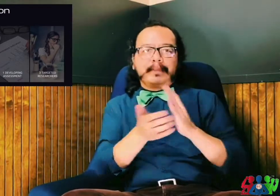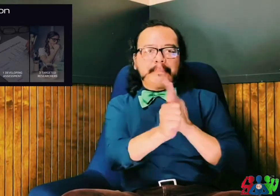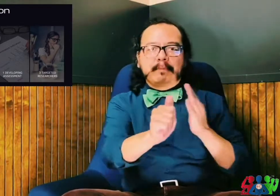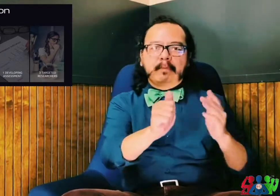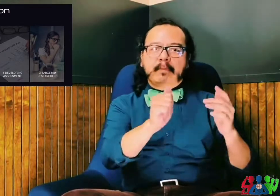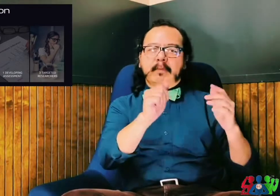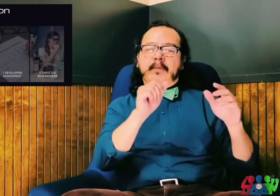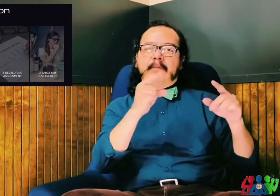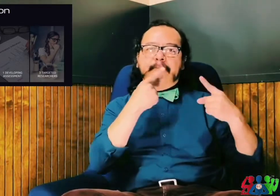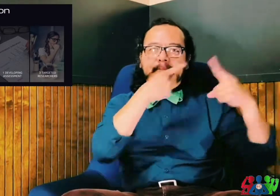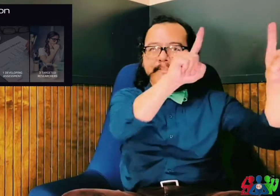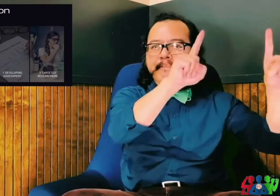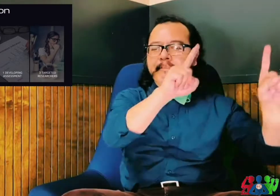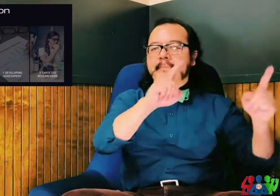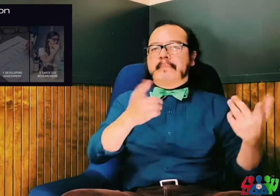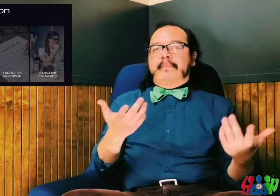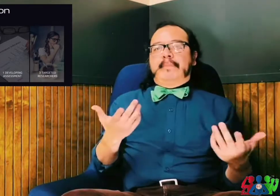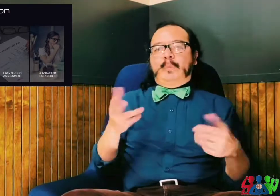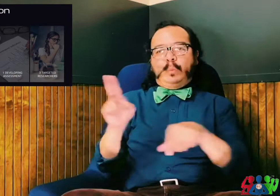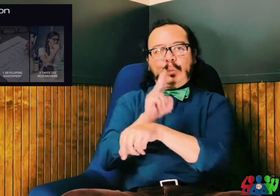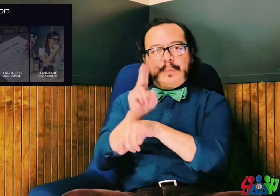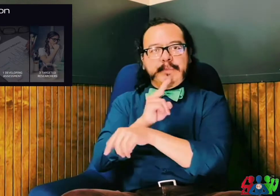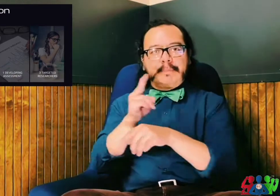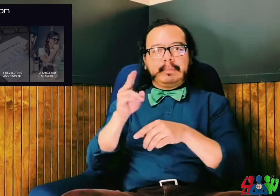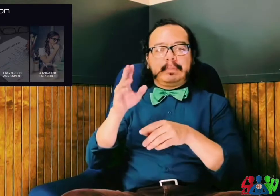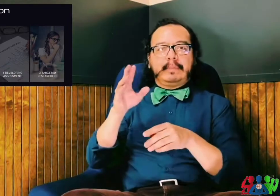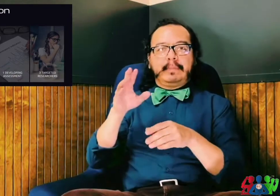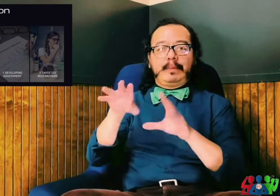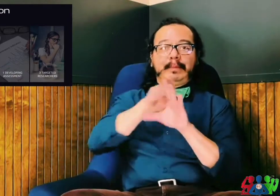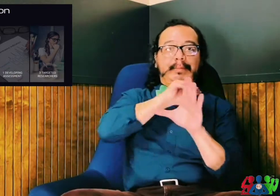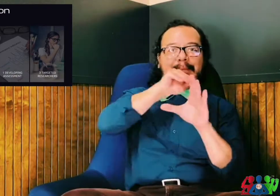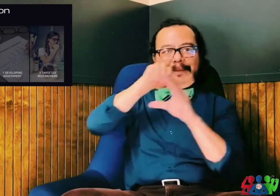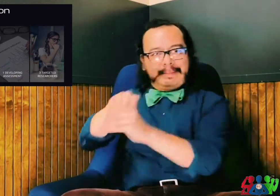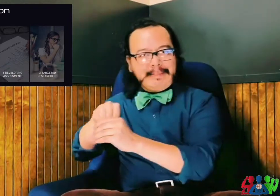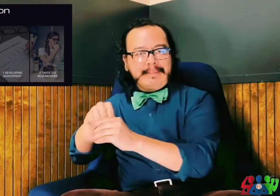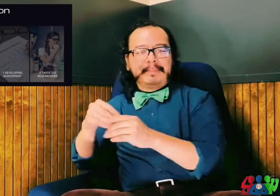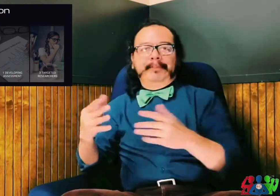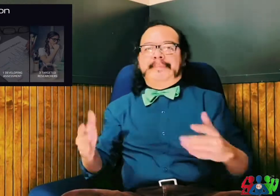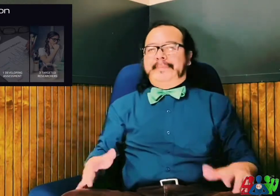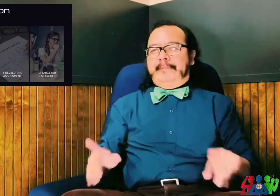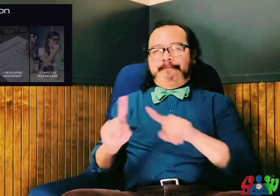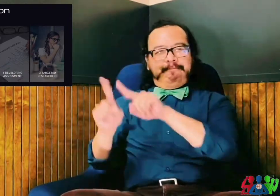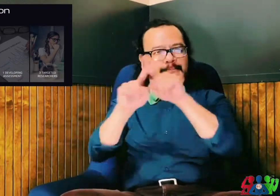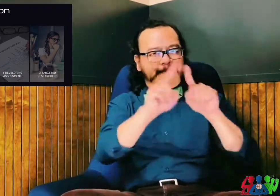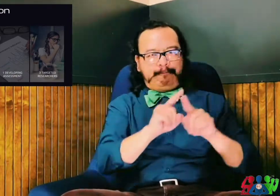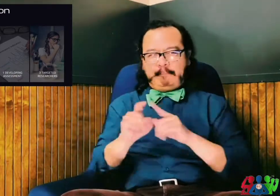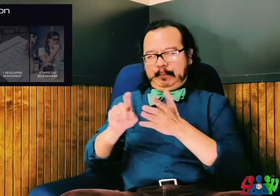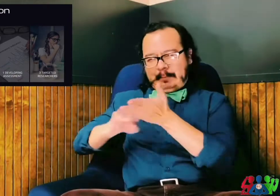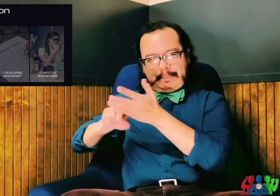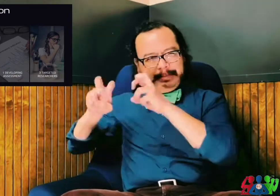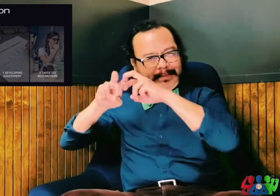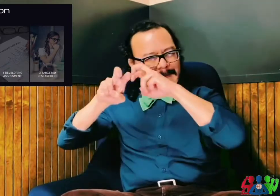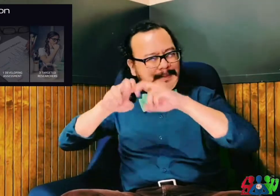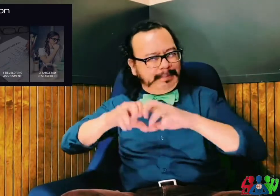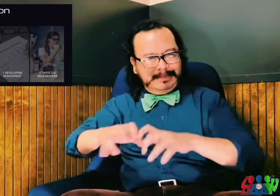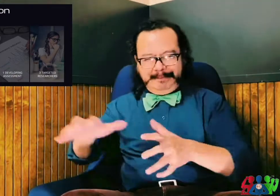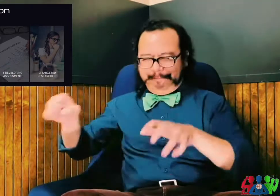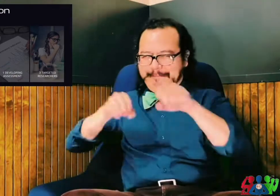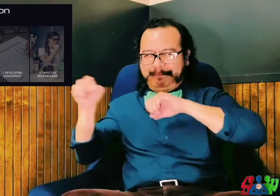Study outcomes should be identified from the outset based on clearly articulated hypotheses, about the mechanisms by which integrated STEM education supports learning, thinking, interest, identity, and persistence.